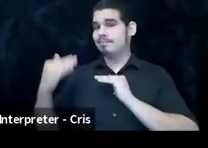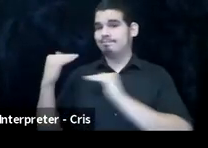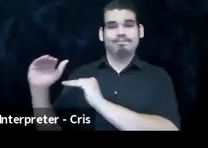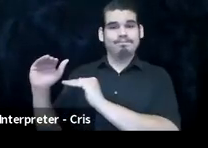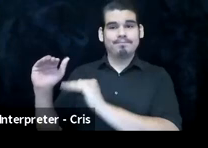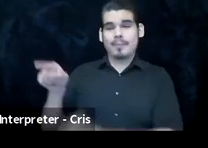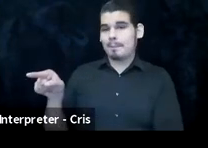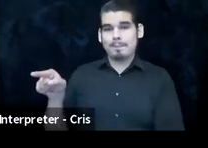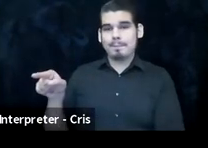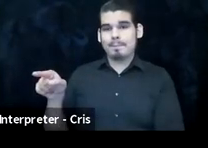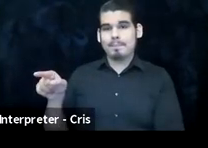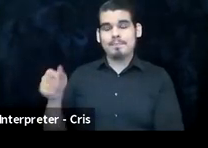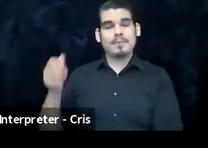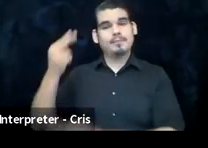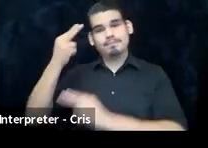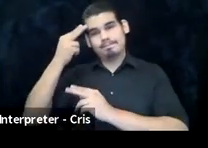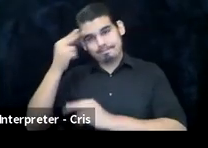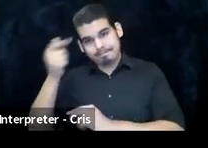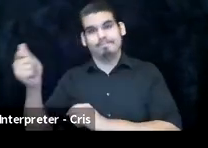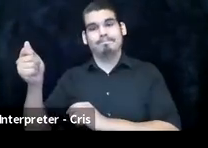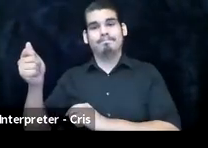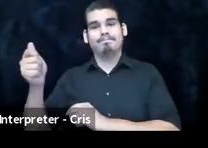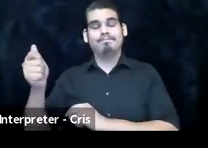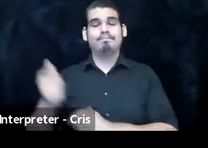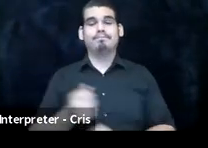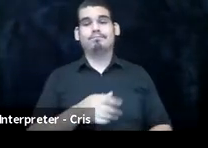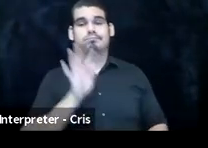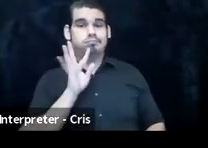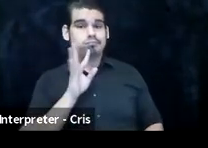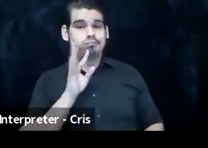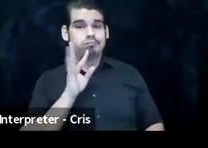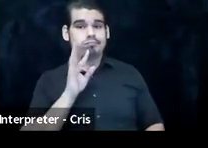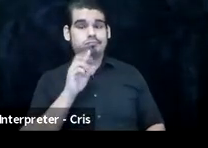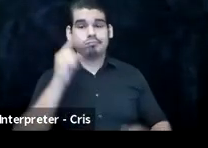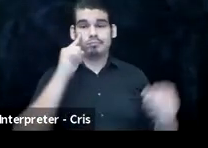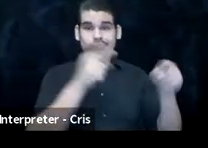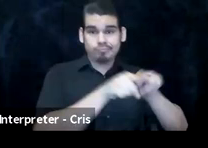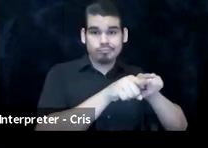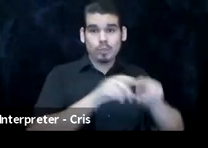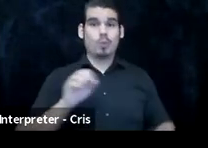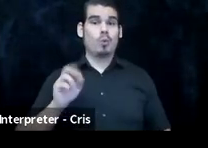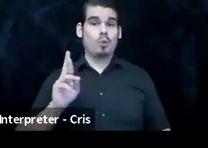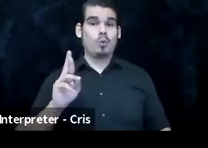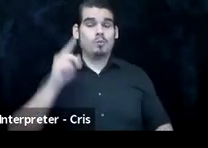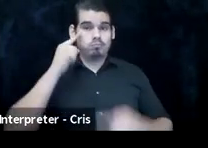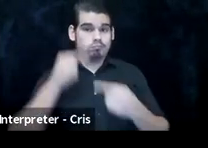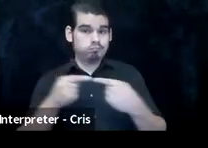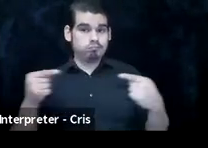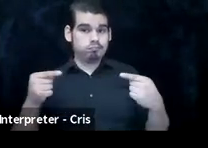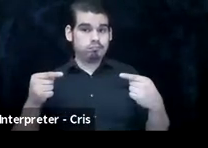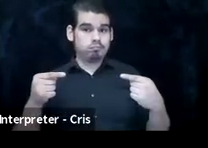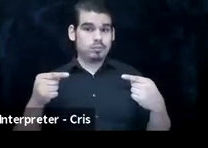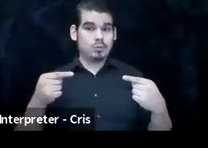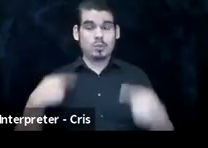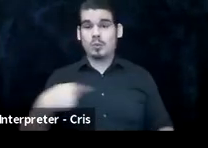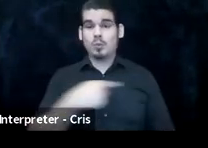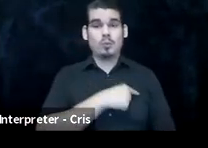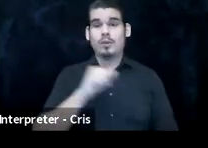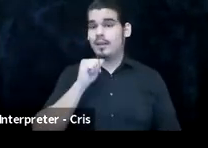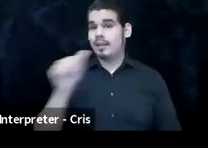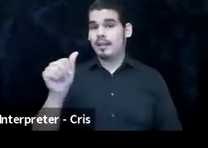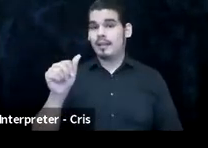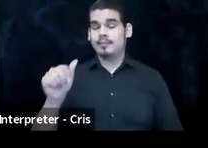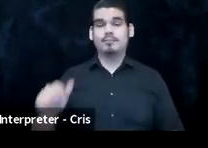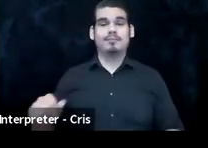Katherine Squire: It speaking of favor either speaking against so that's I guess that's, the only way I would answer that question we don't we don't censor anyone who's participating in debate and gets recognized.